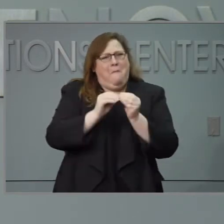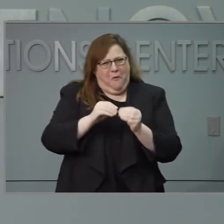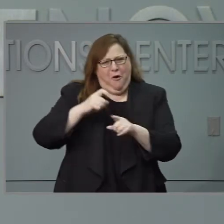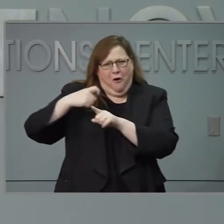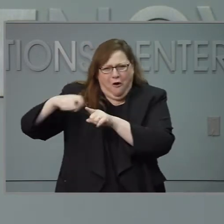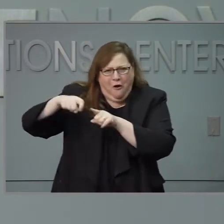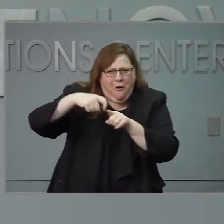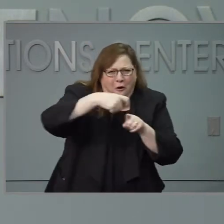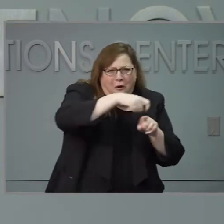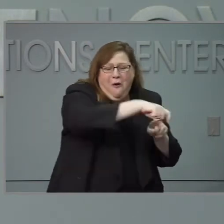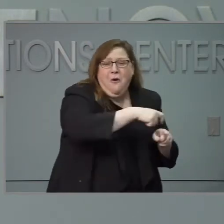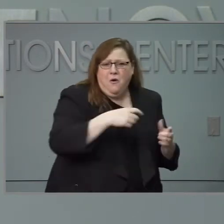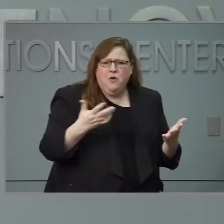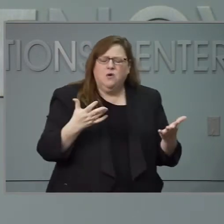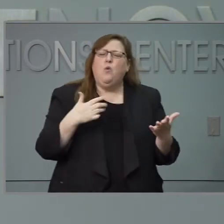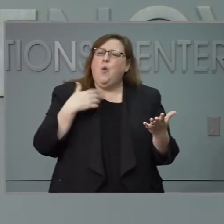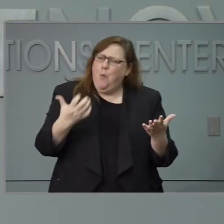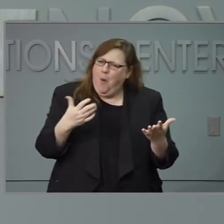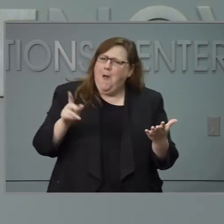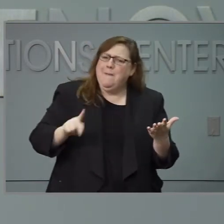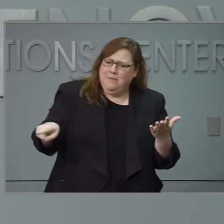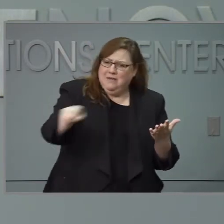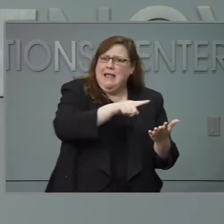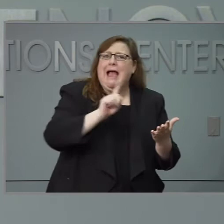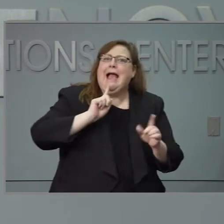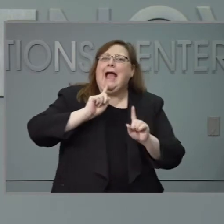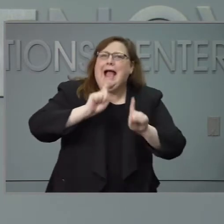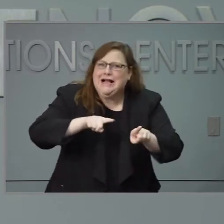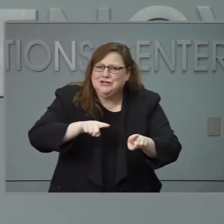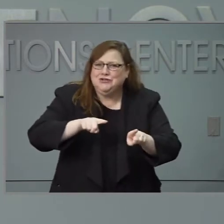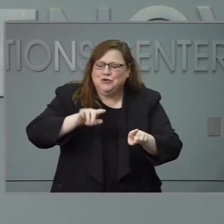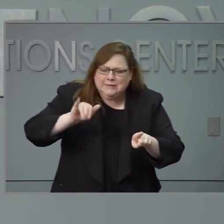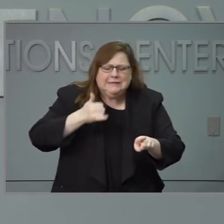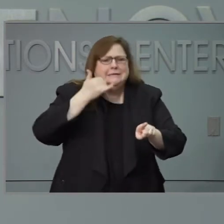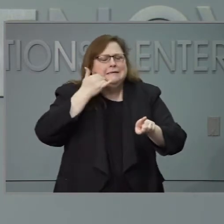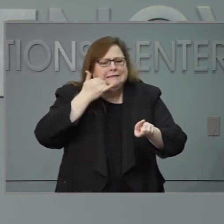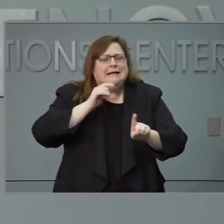FUERON A INTERNET Y NOSOTROS LOS AYUDAMOS, TRANSFORMAMOS LA